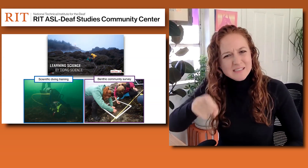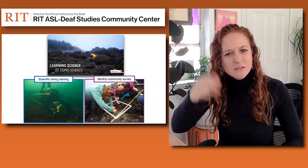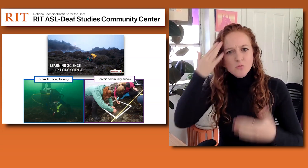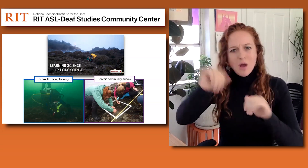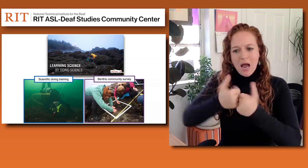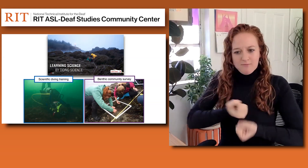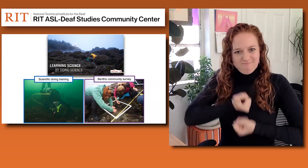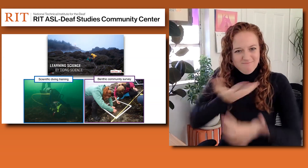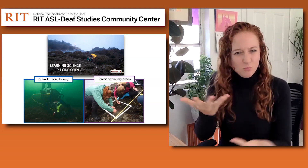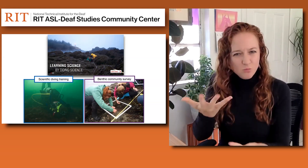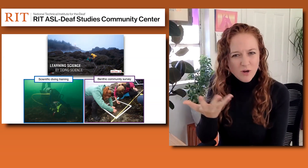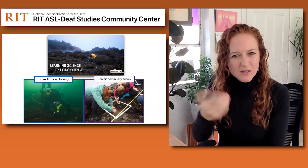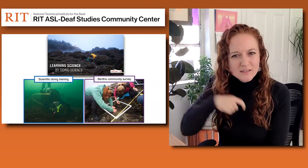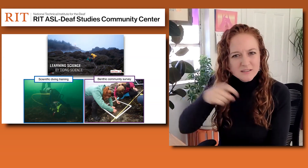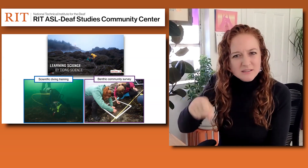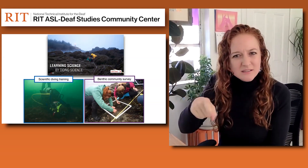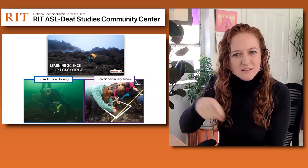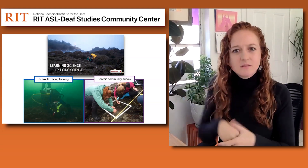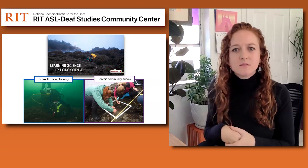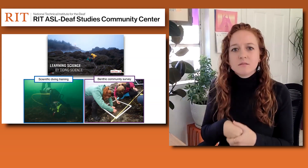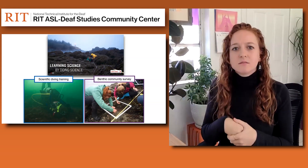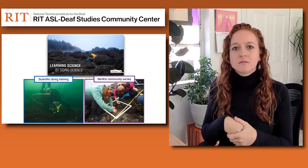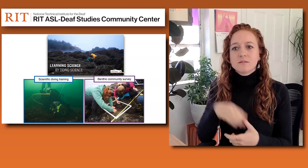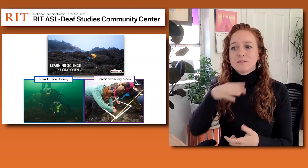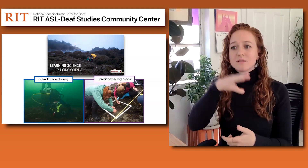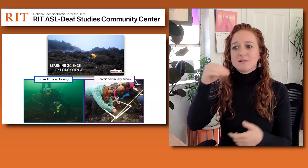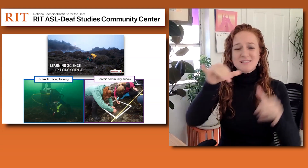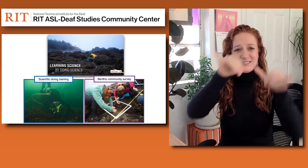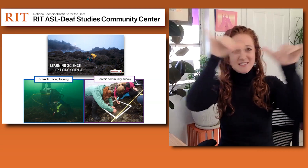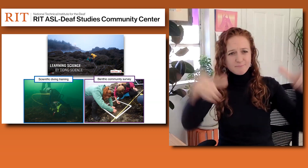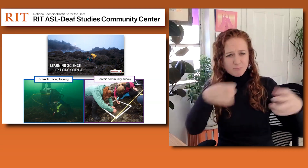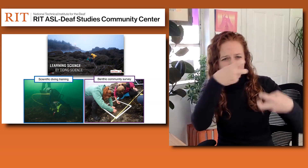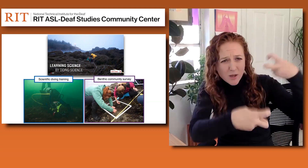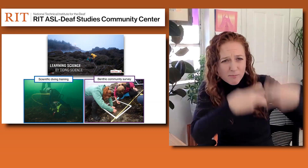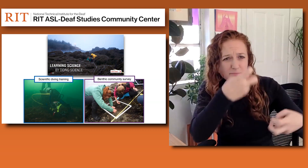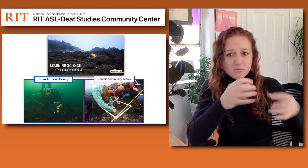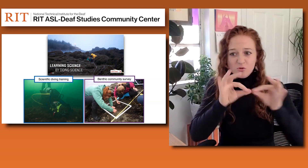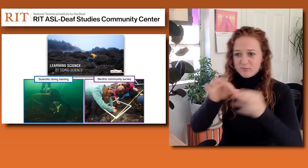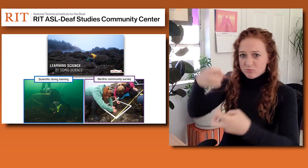I didn't really understand what I needed or how I really even needed to express what I needed.